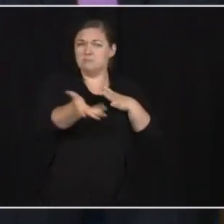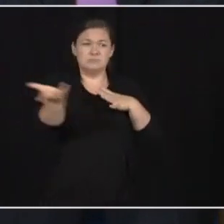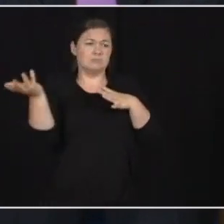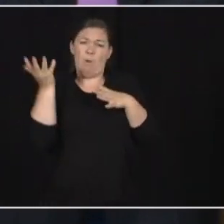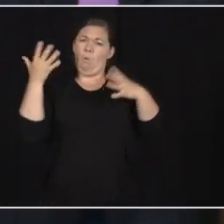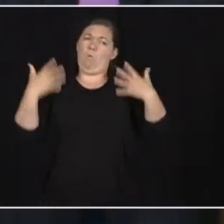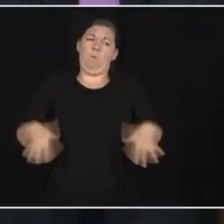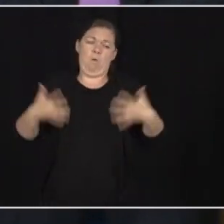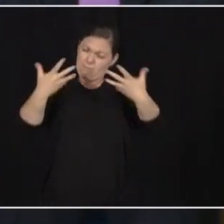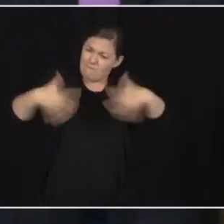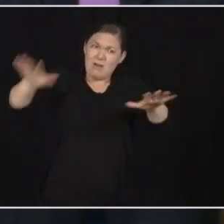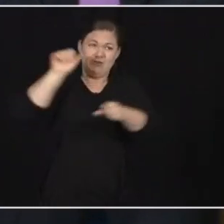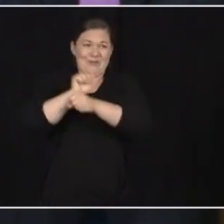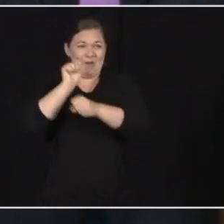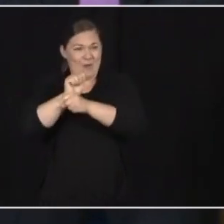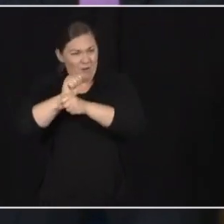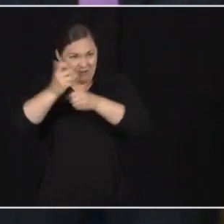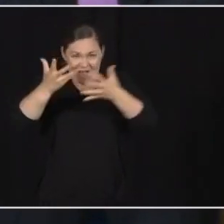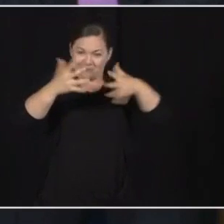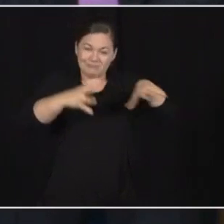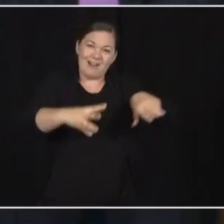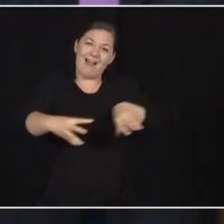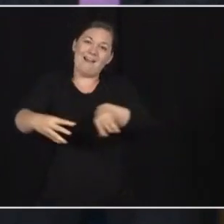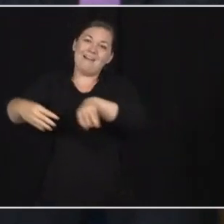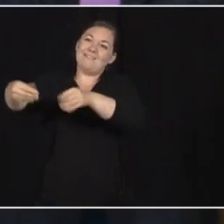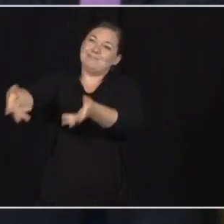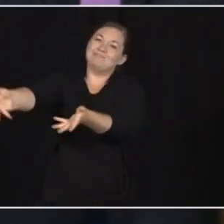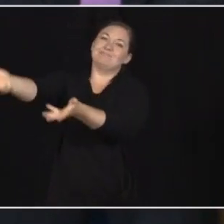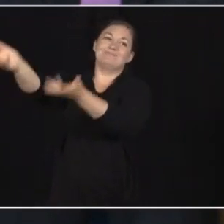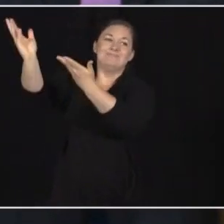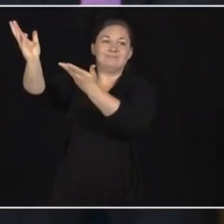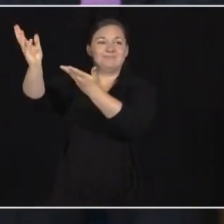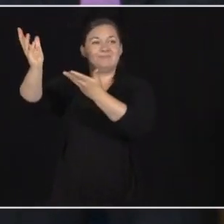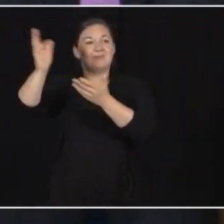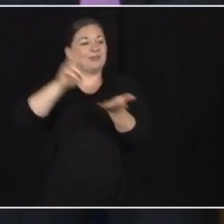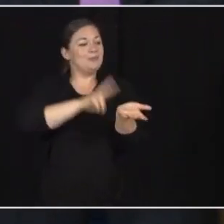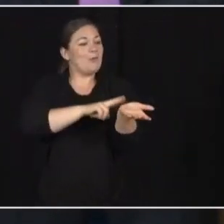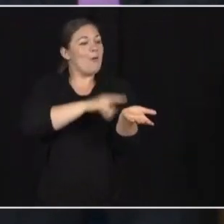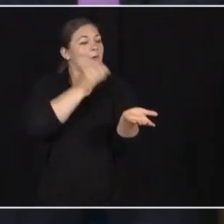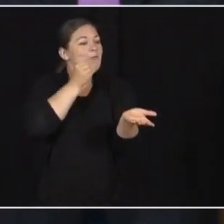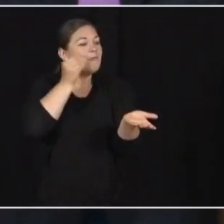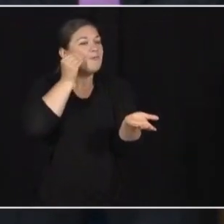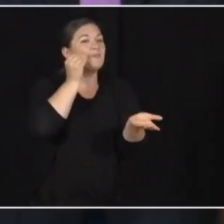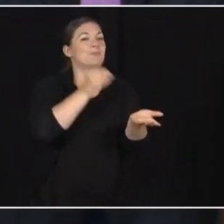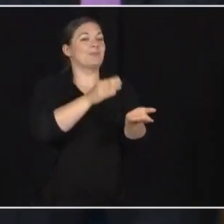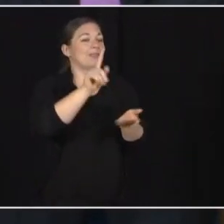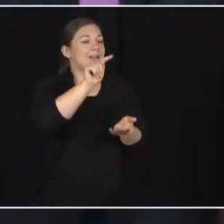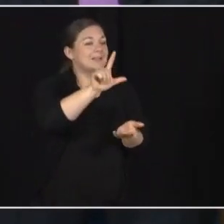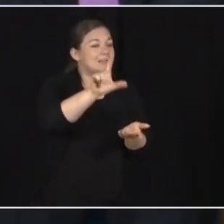They are finishing today in Ontario and departing from our long-term care homes.